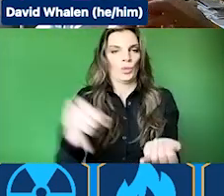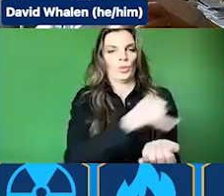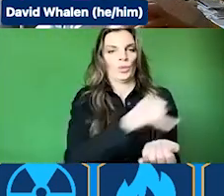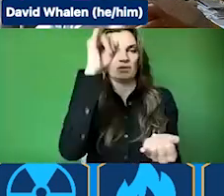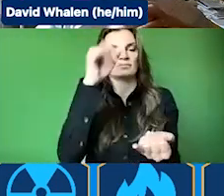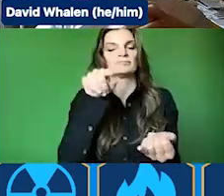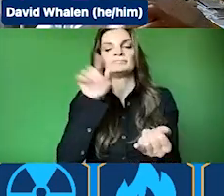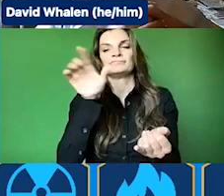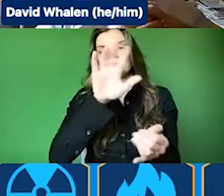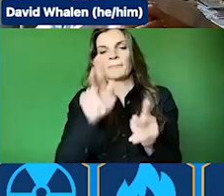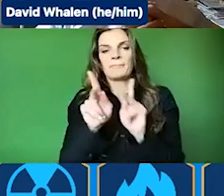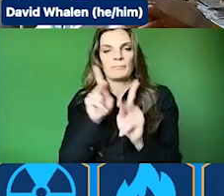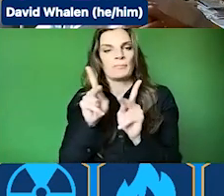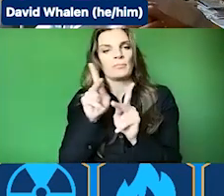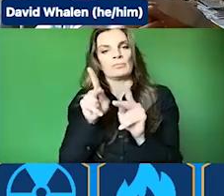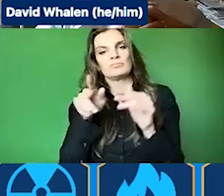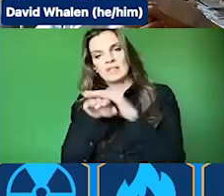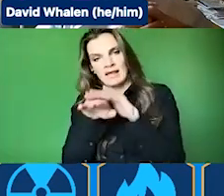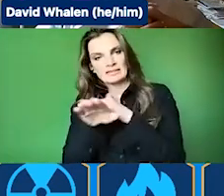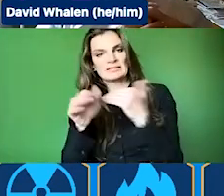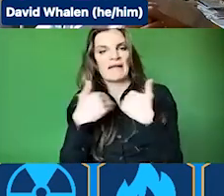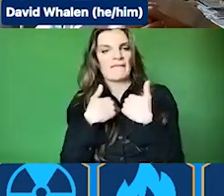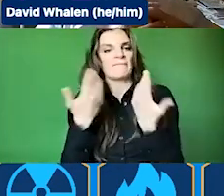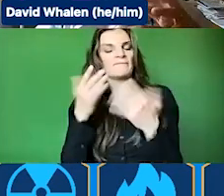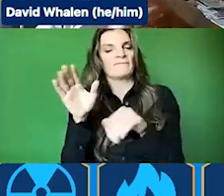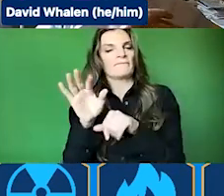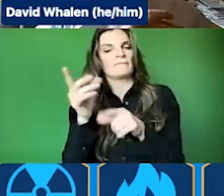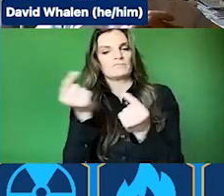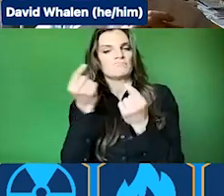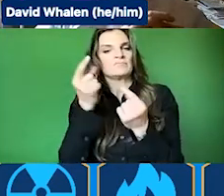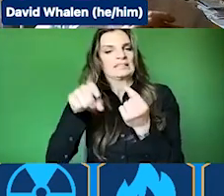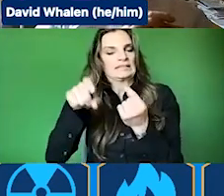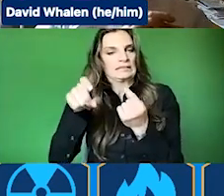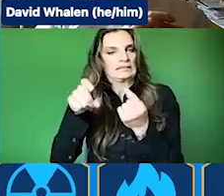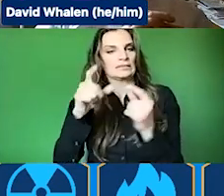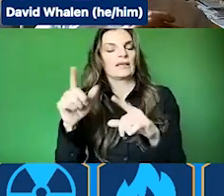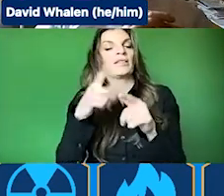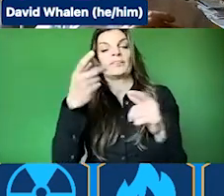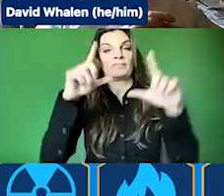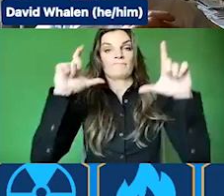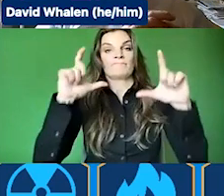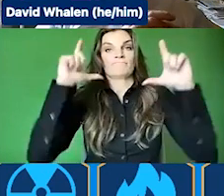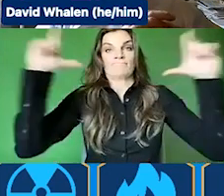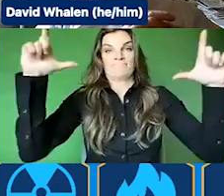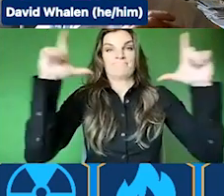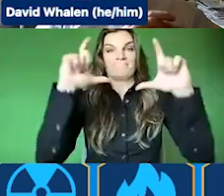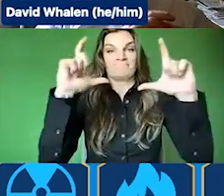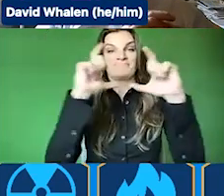a circle it's pretty much round that says people with disabilities. 26% of the American